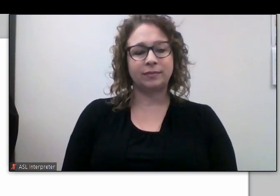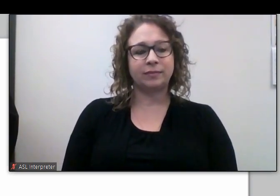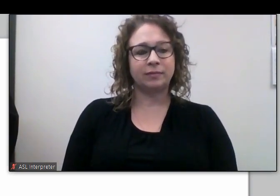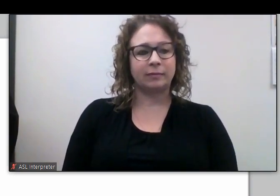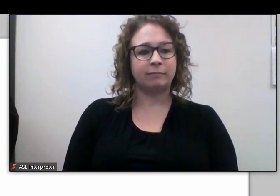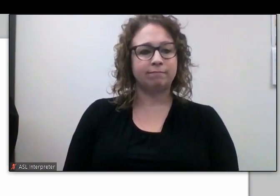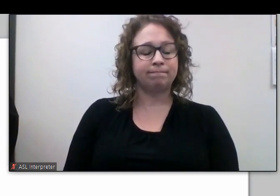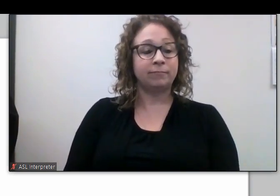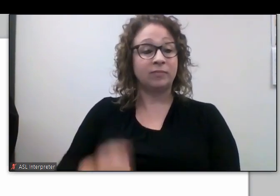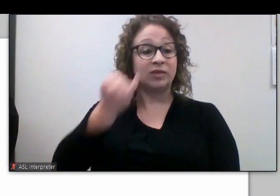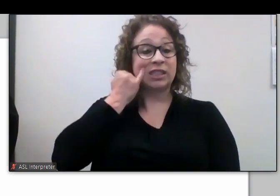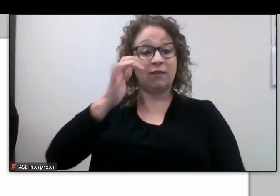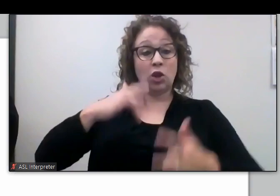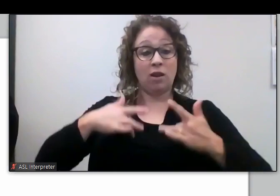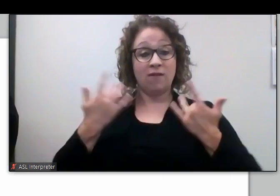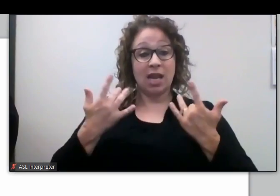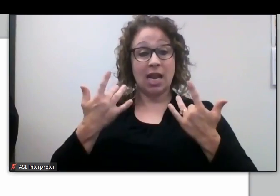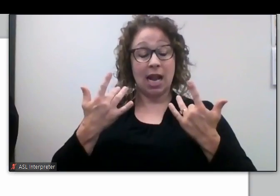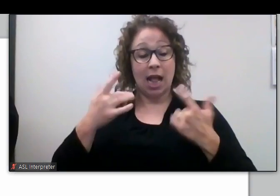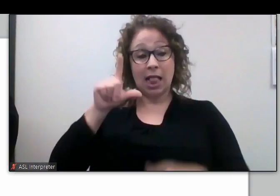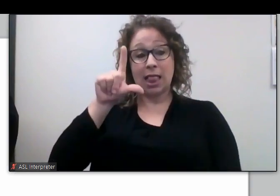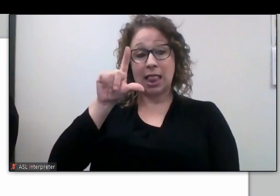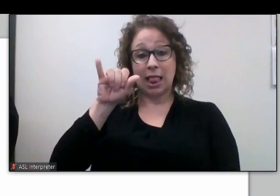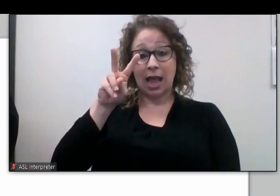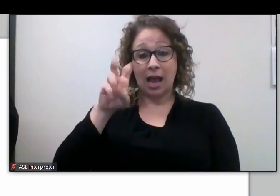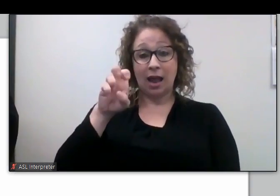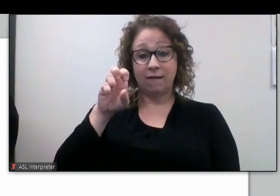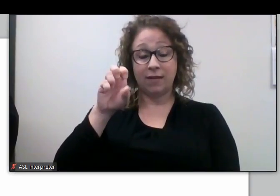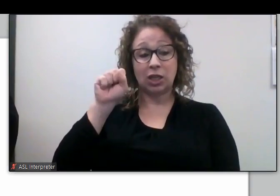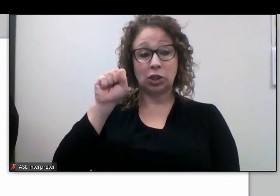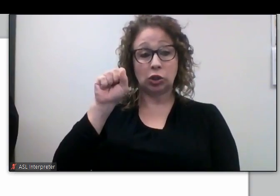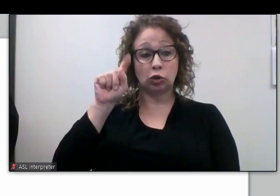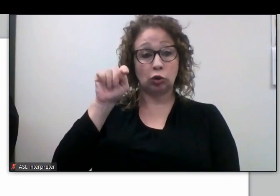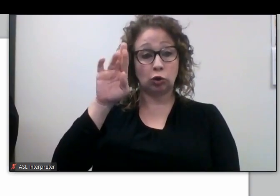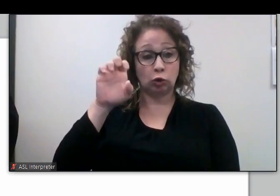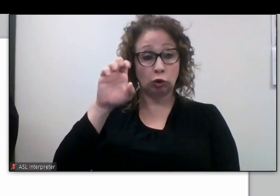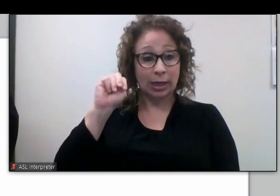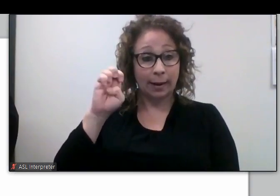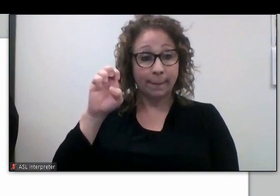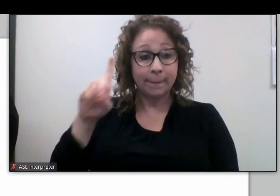If your event is live streamed for an audience or participants and it's going archived and put online,